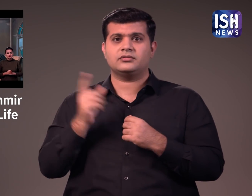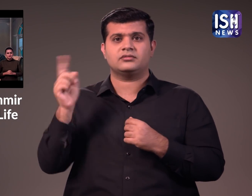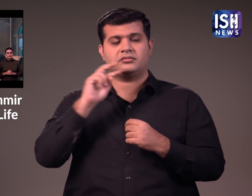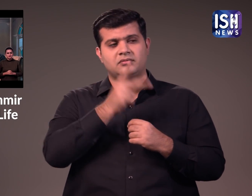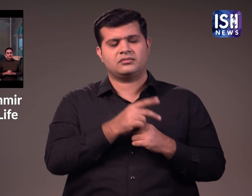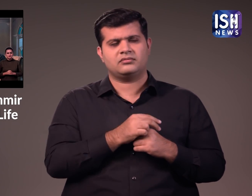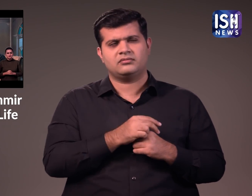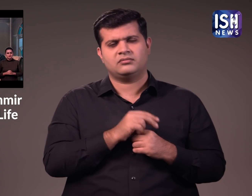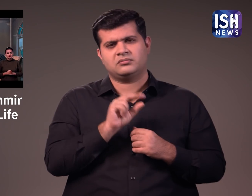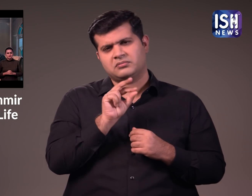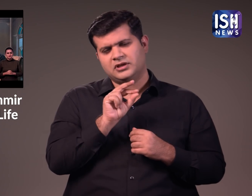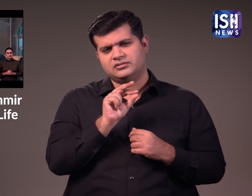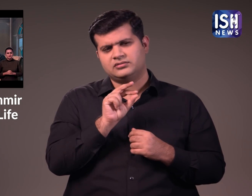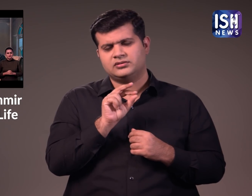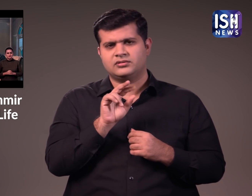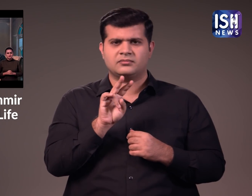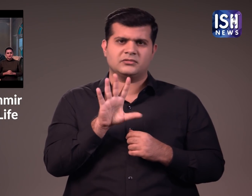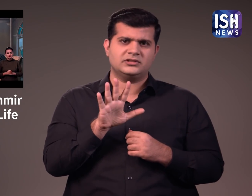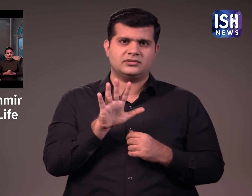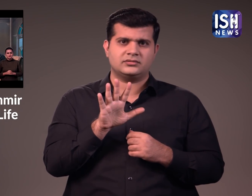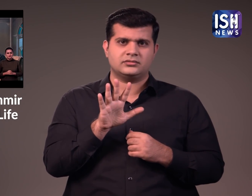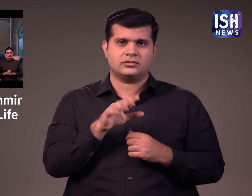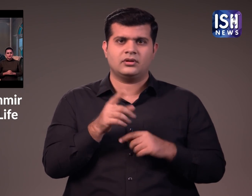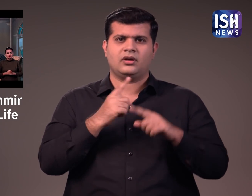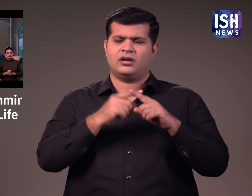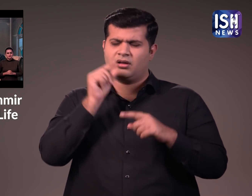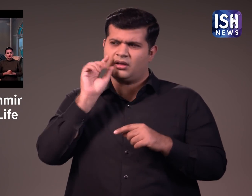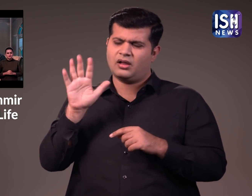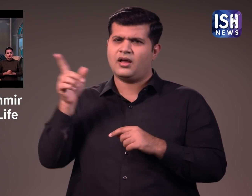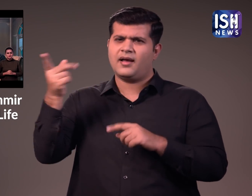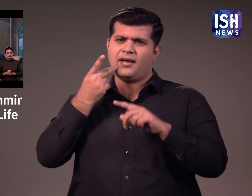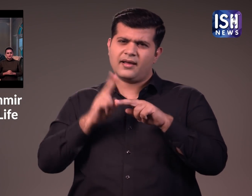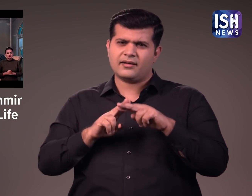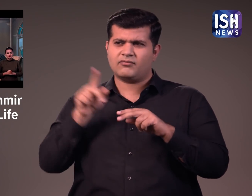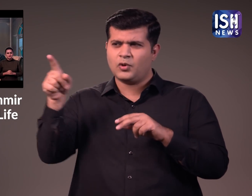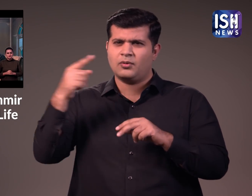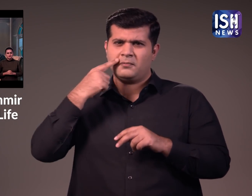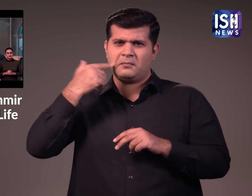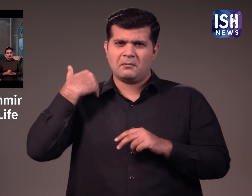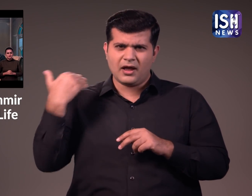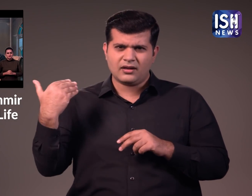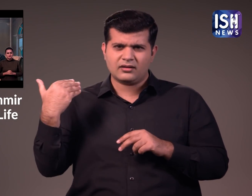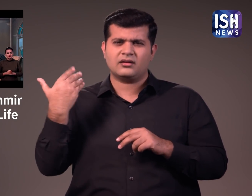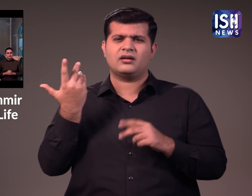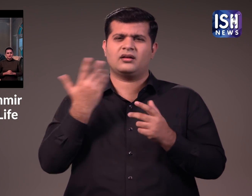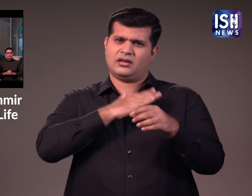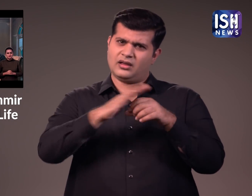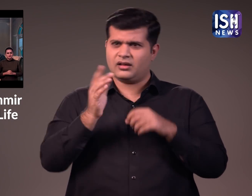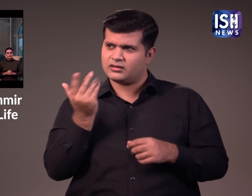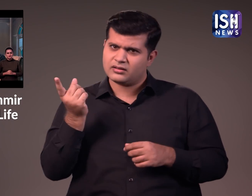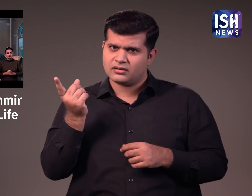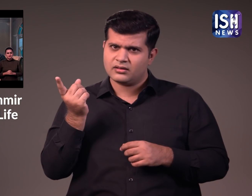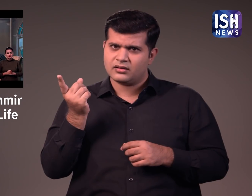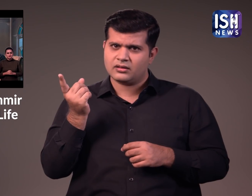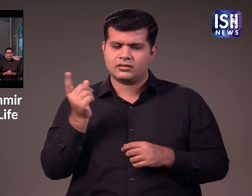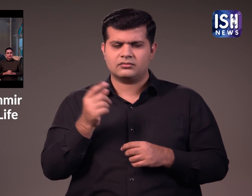He had replied 20 - 25. Bitta was then asked what would he do if he was told to shoot his own brother.